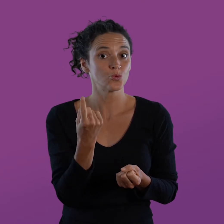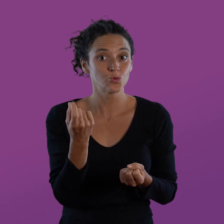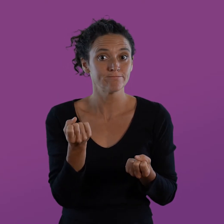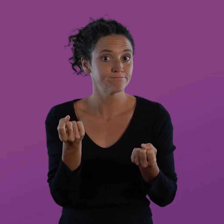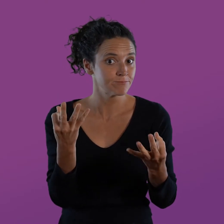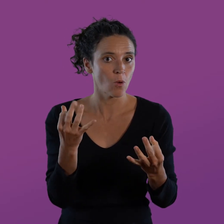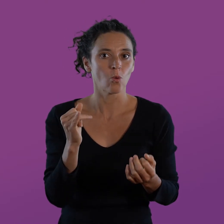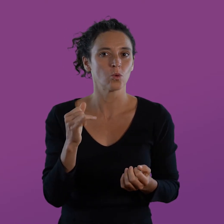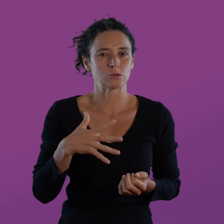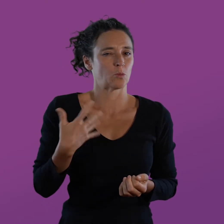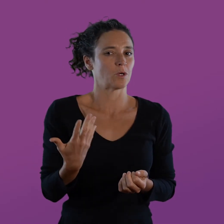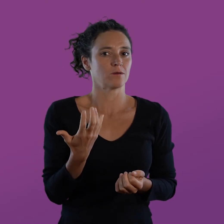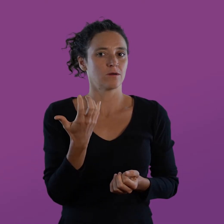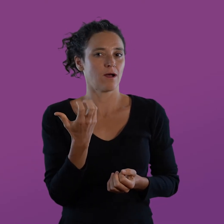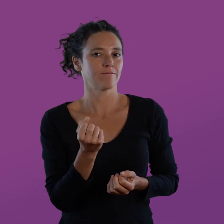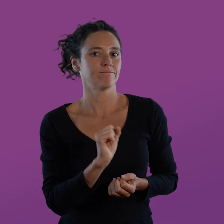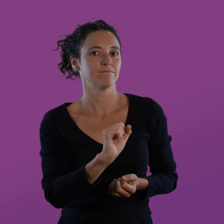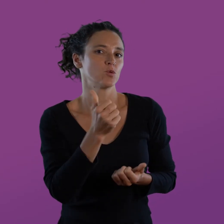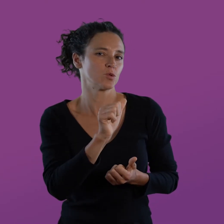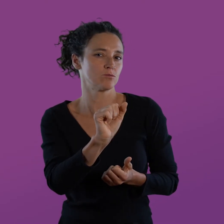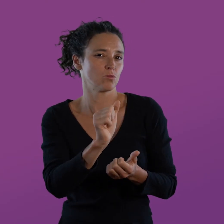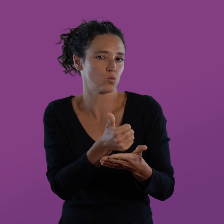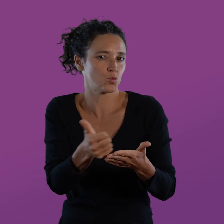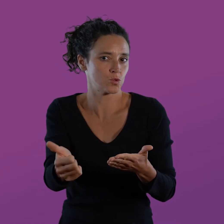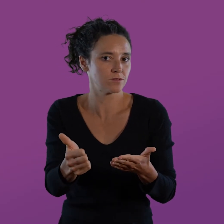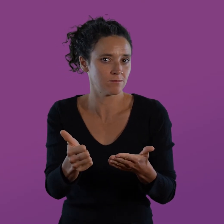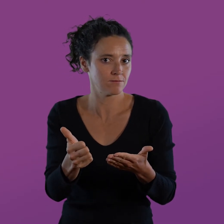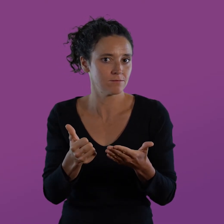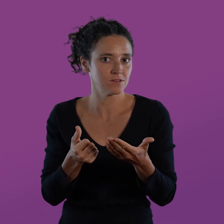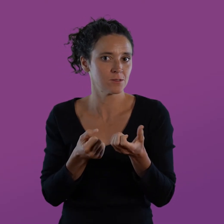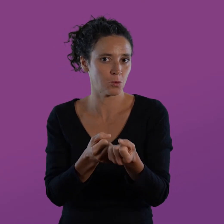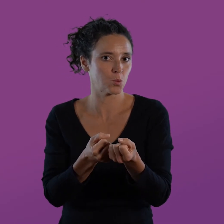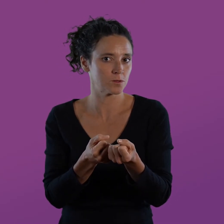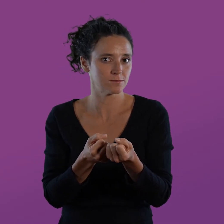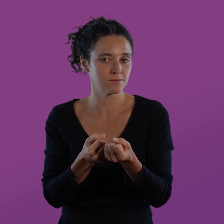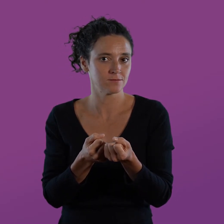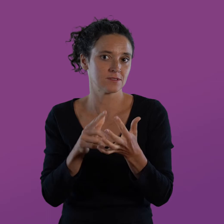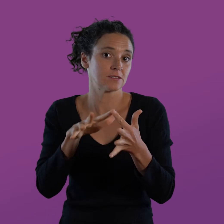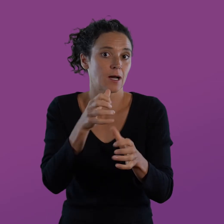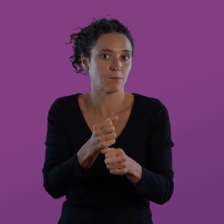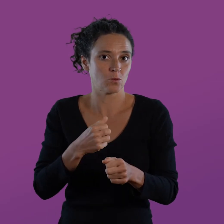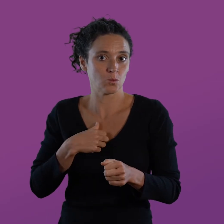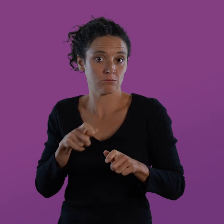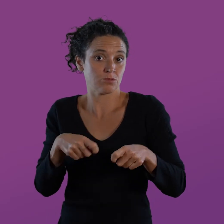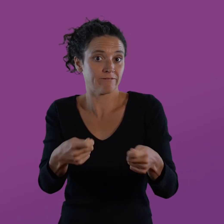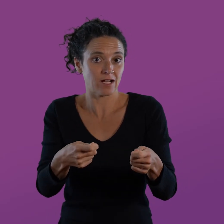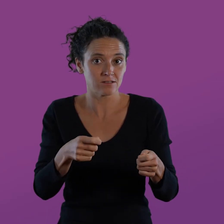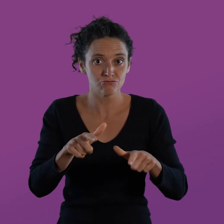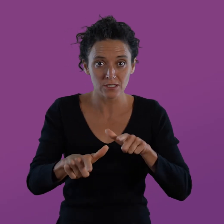or prefer not to use, their own supports. For example, we can provide transport, Auslan- English interpreters -